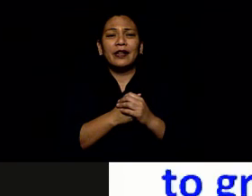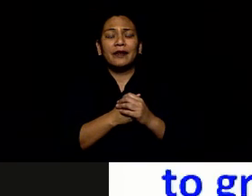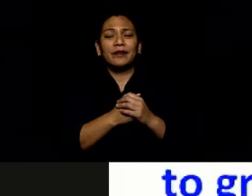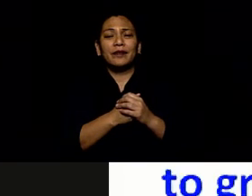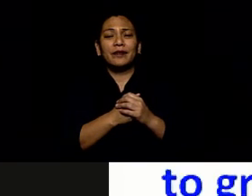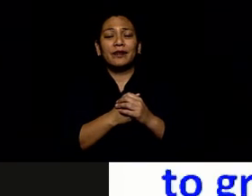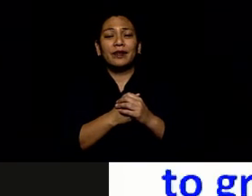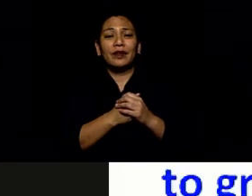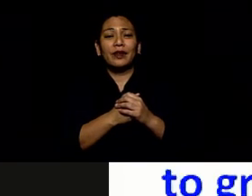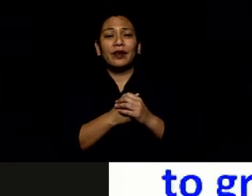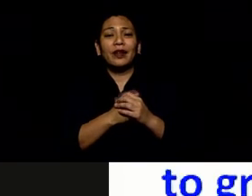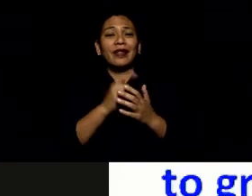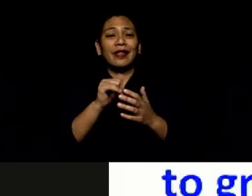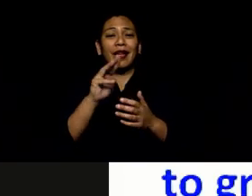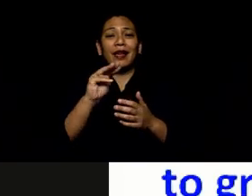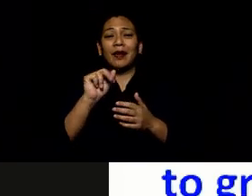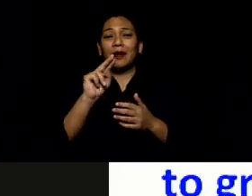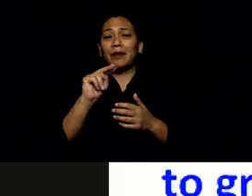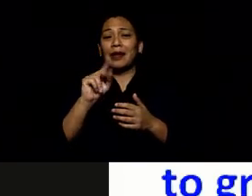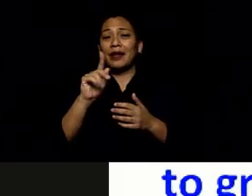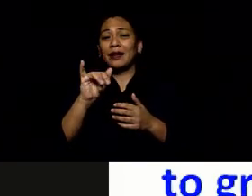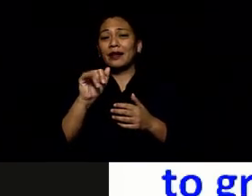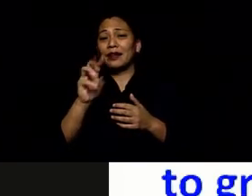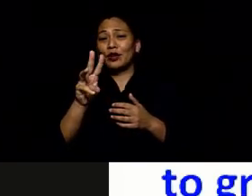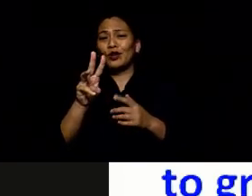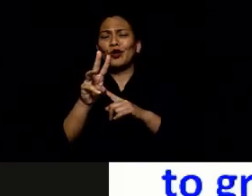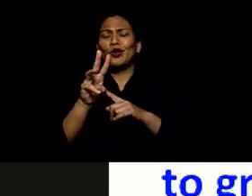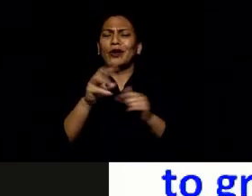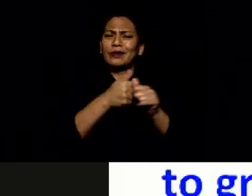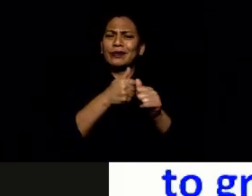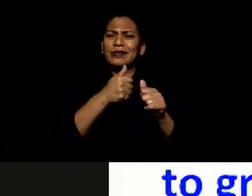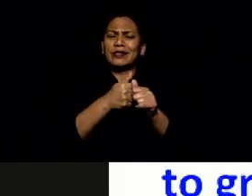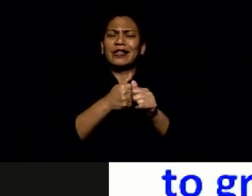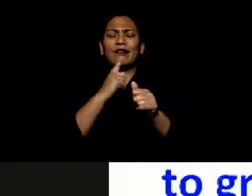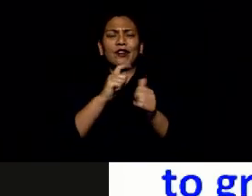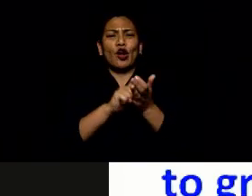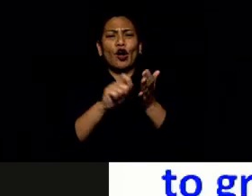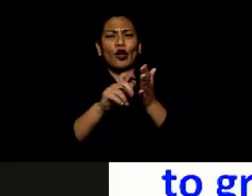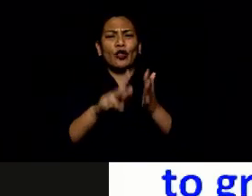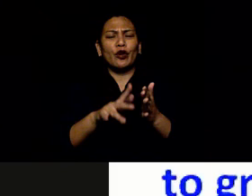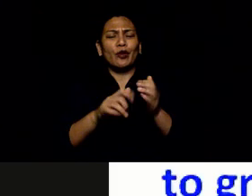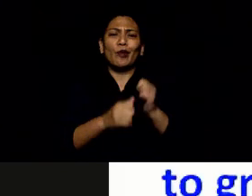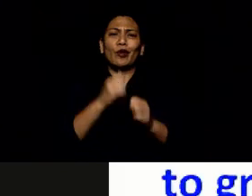Mankiw one of the most influential, uh, textbook authors of the 21st century.